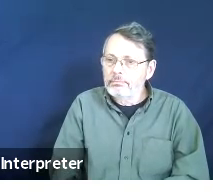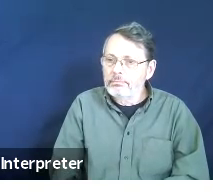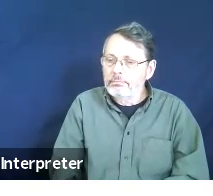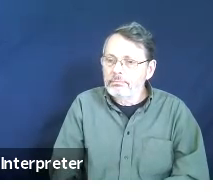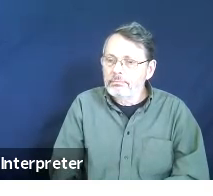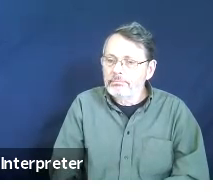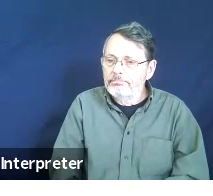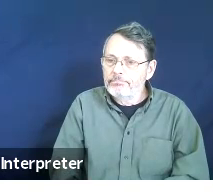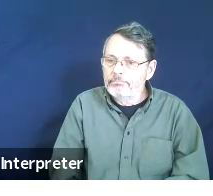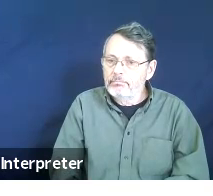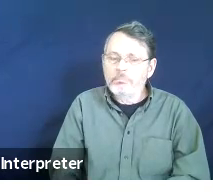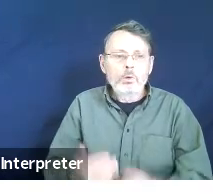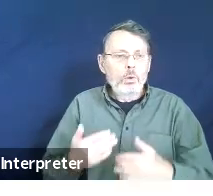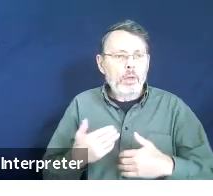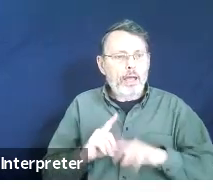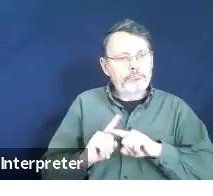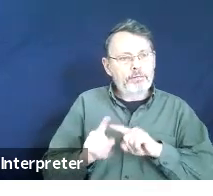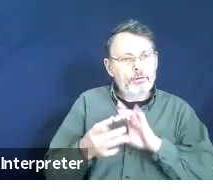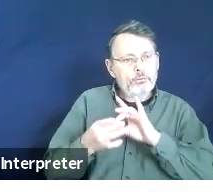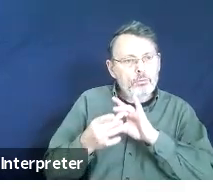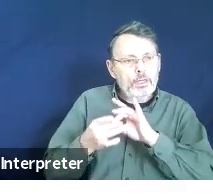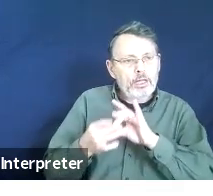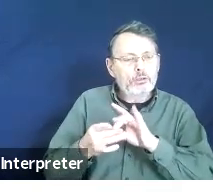So, we have different relationships and different collaborations that we have